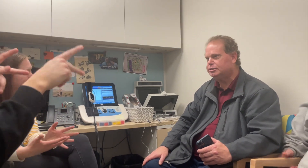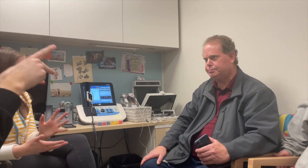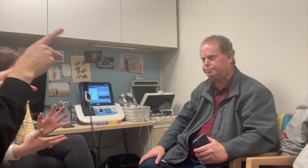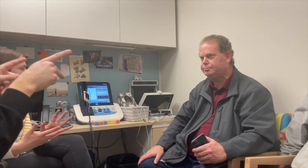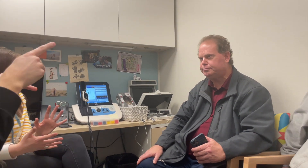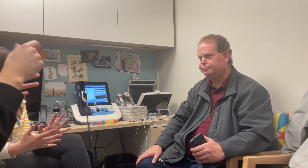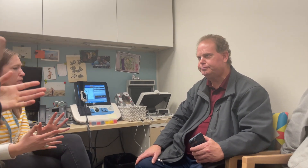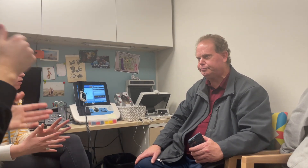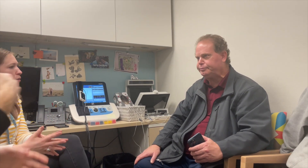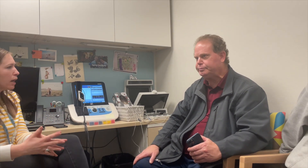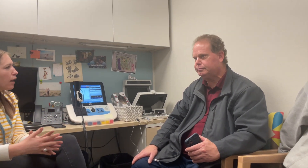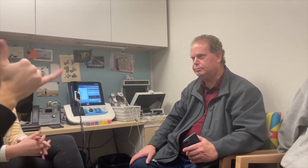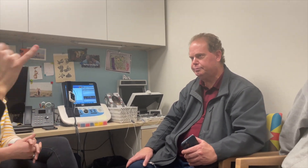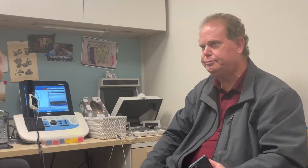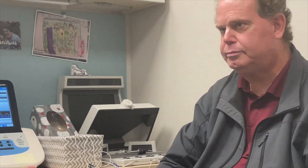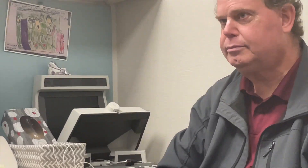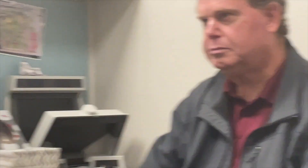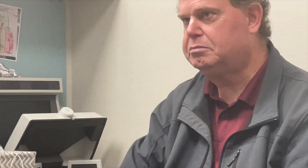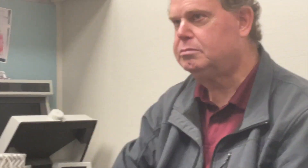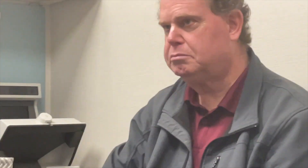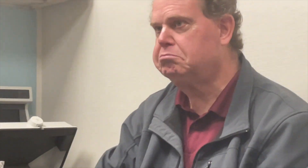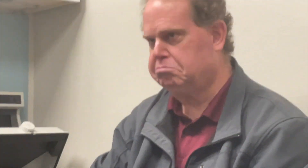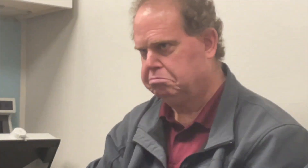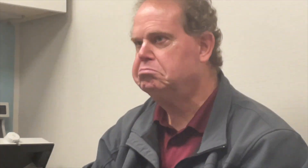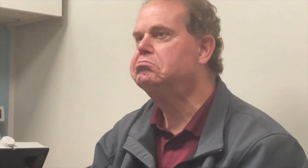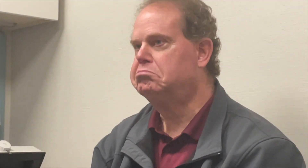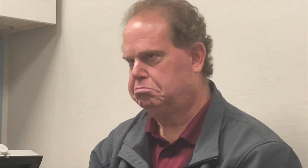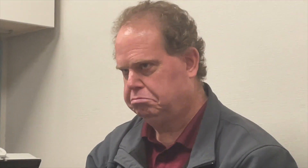a break most people are okay um but if you feel that way that's